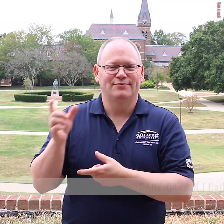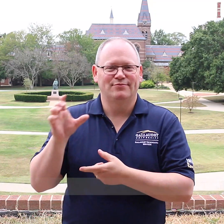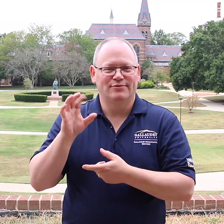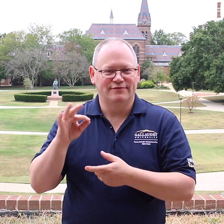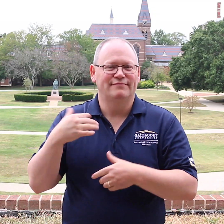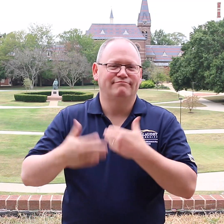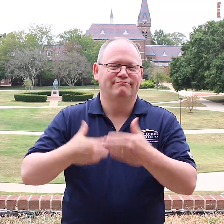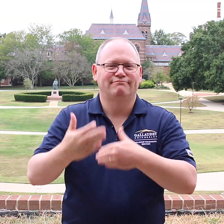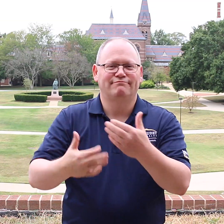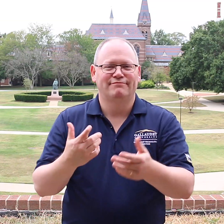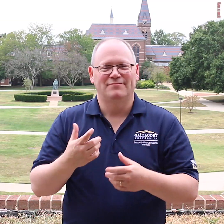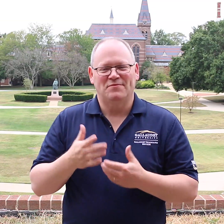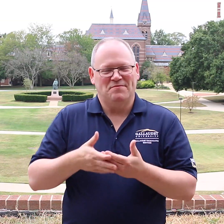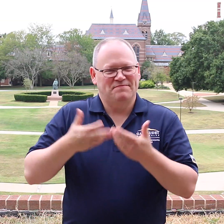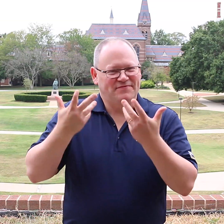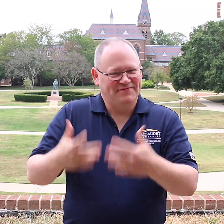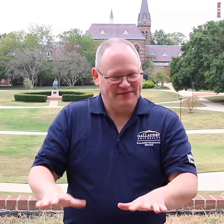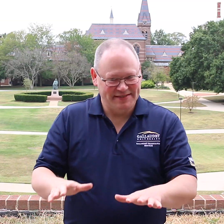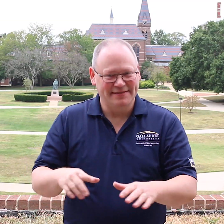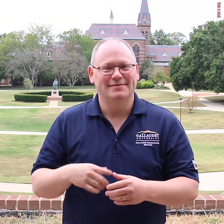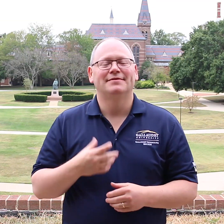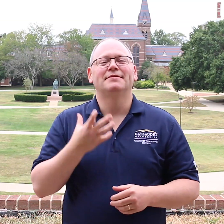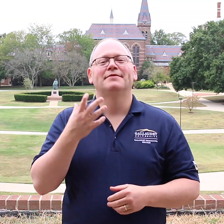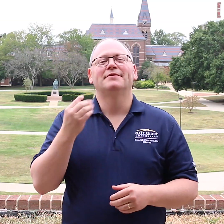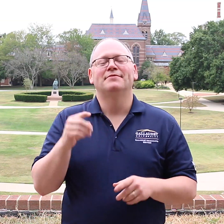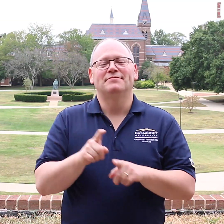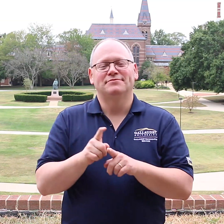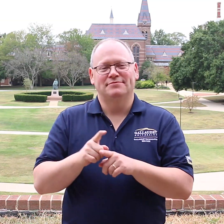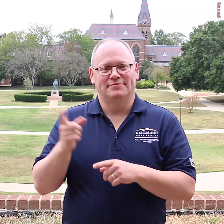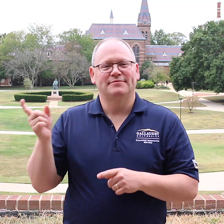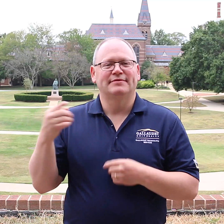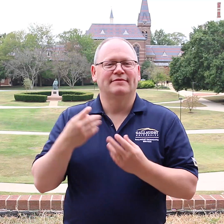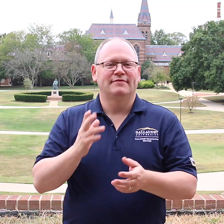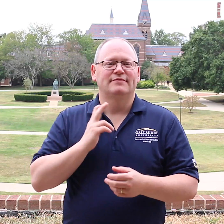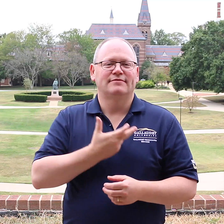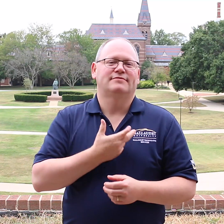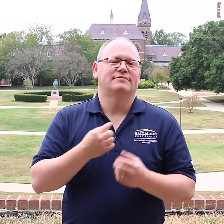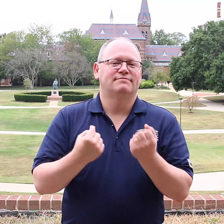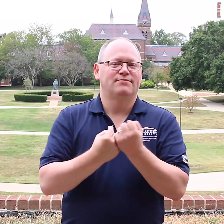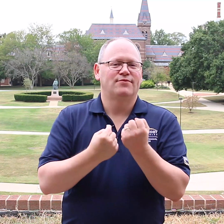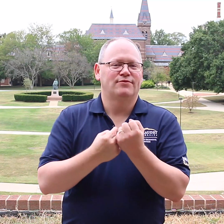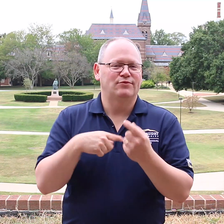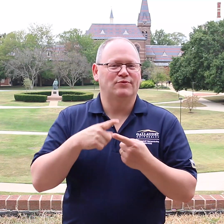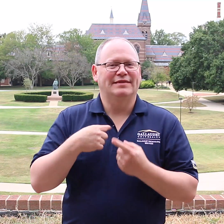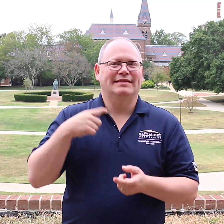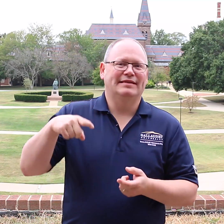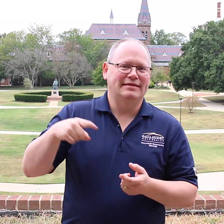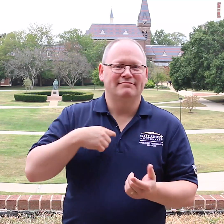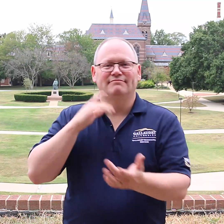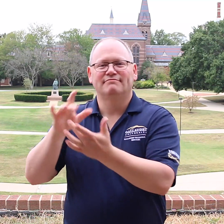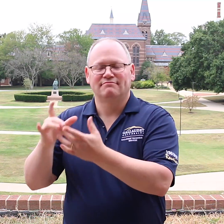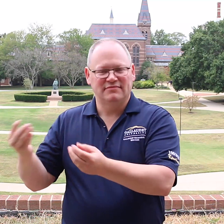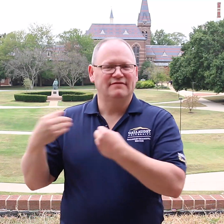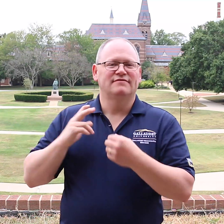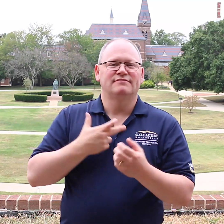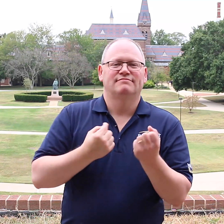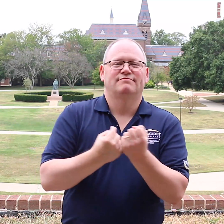Now we're partnering with Crossfuze and getting that, and we're almost finished with the discovery process. And they also gave us support when we needed it.